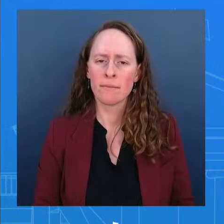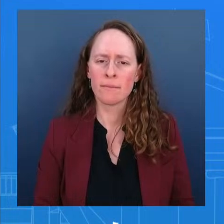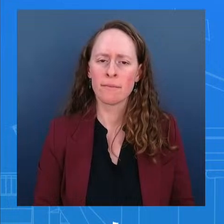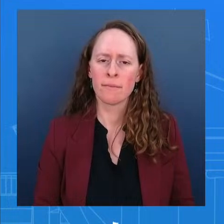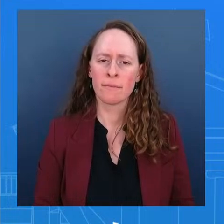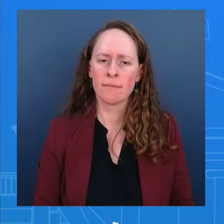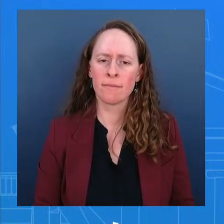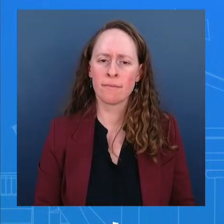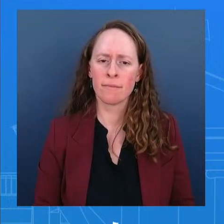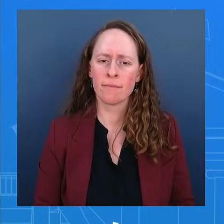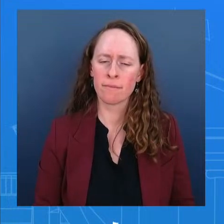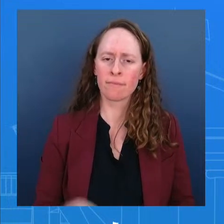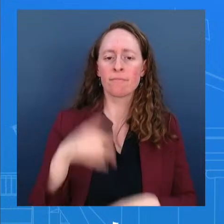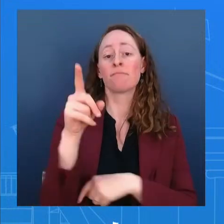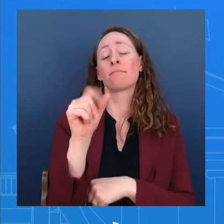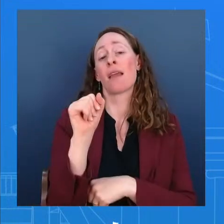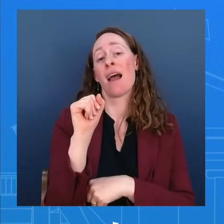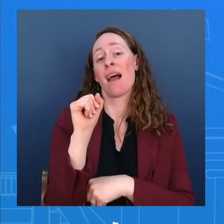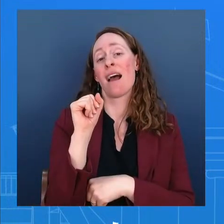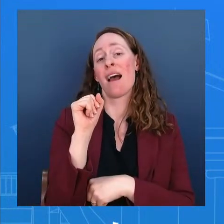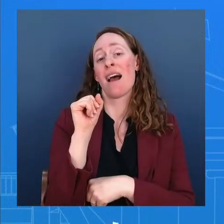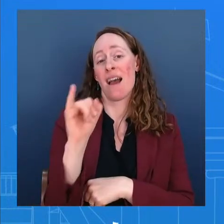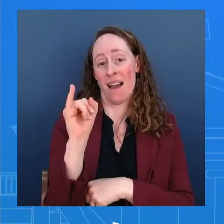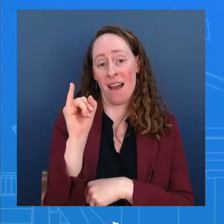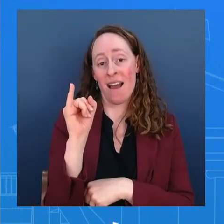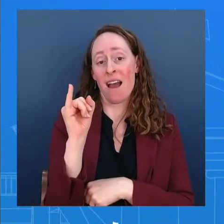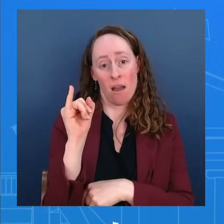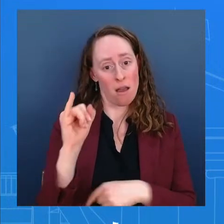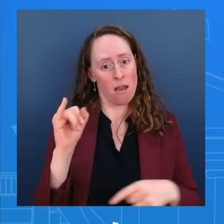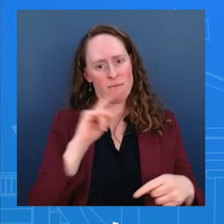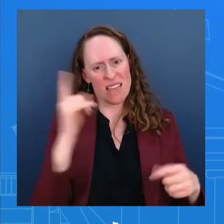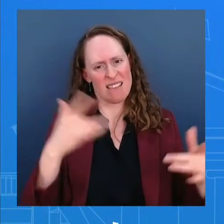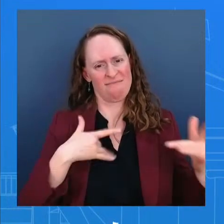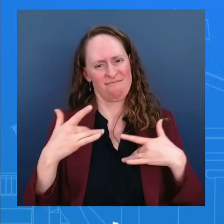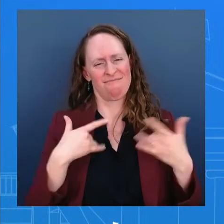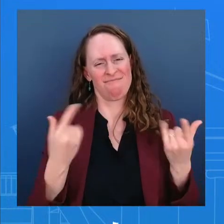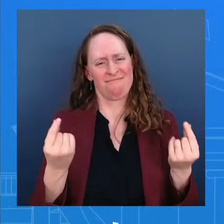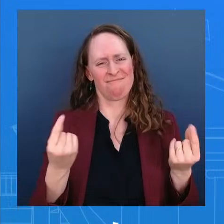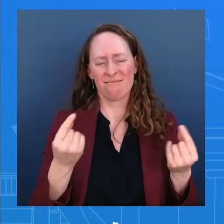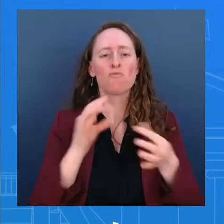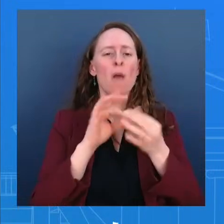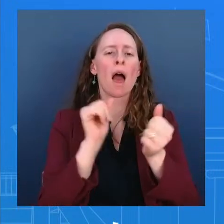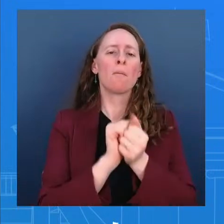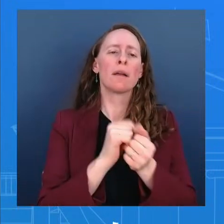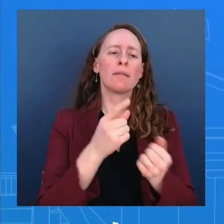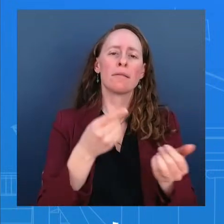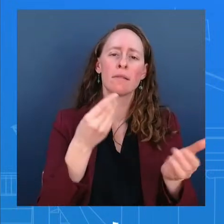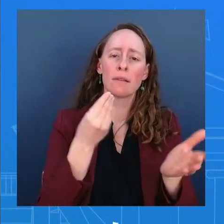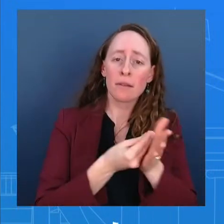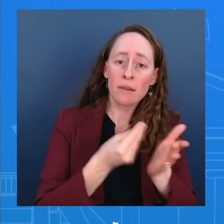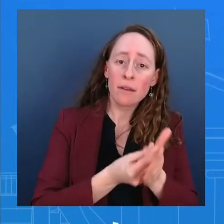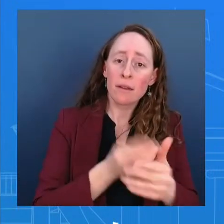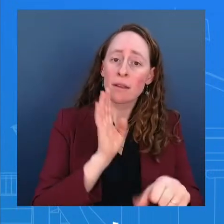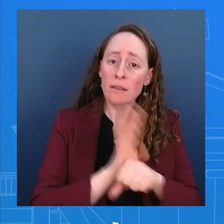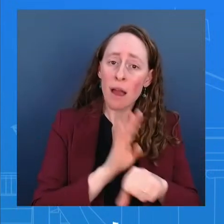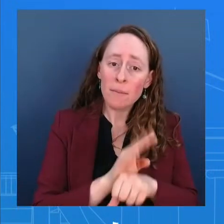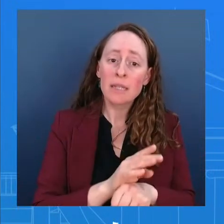they range across economic, military, and social risks. One of those is bias.